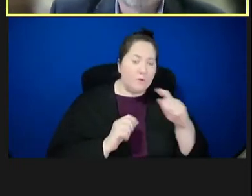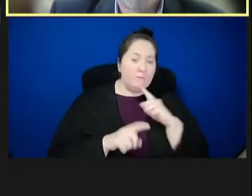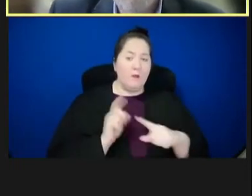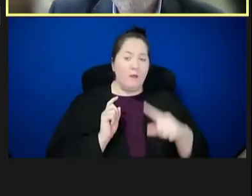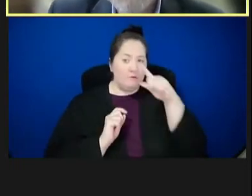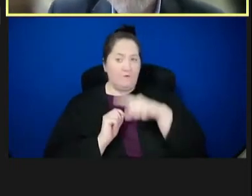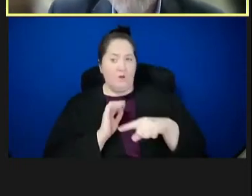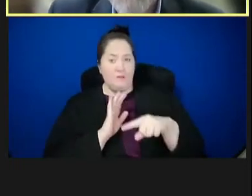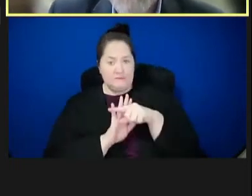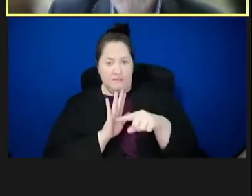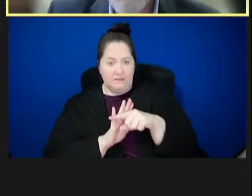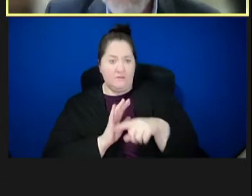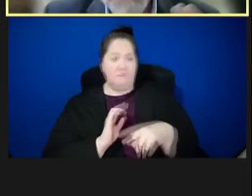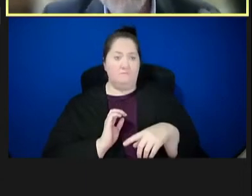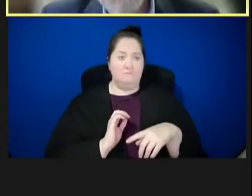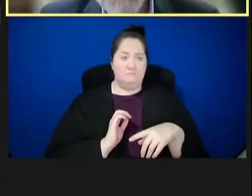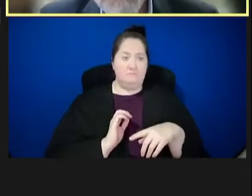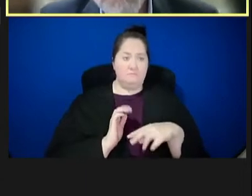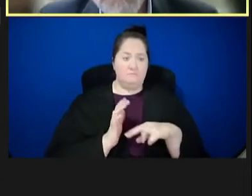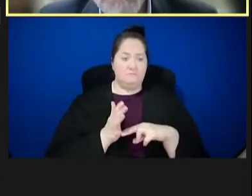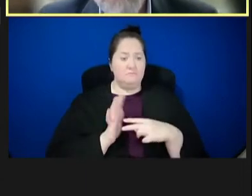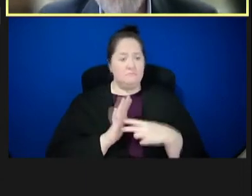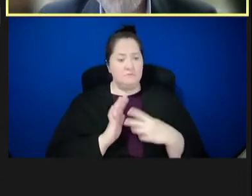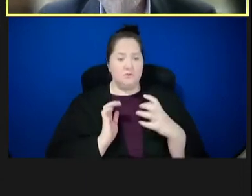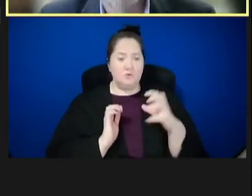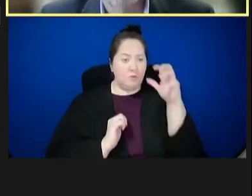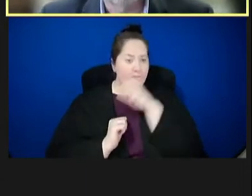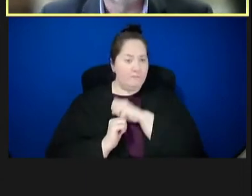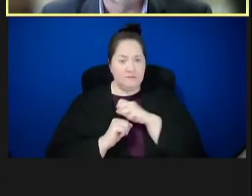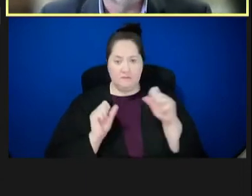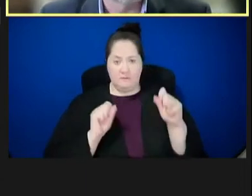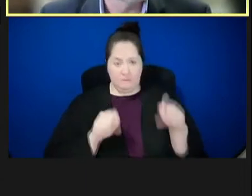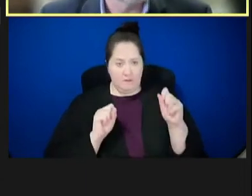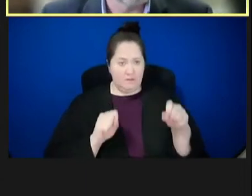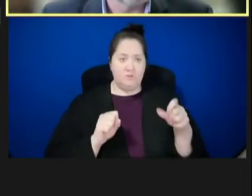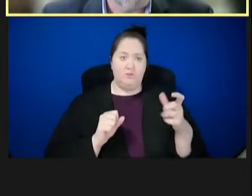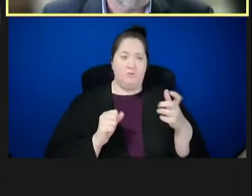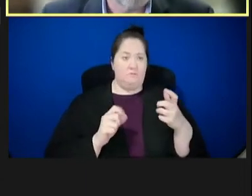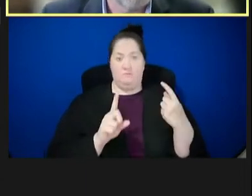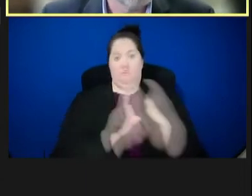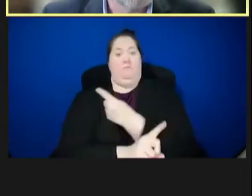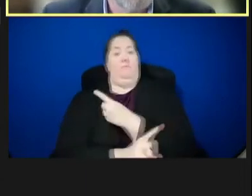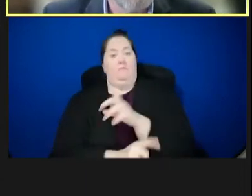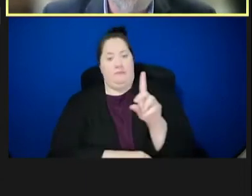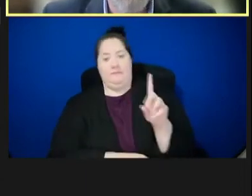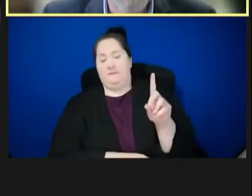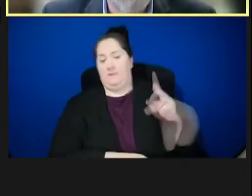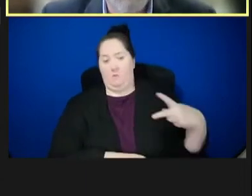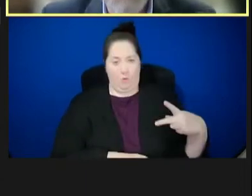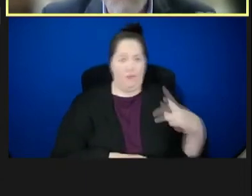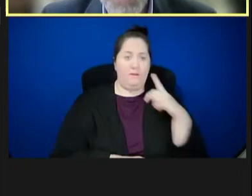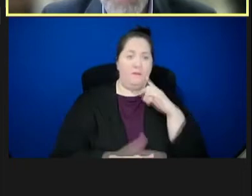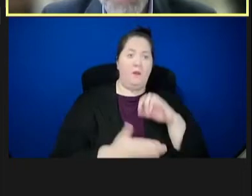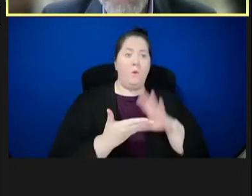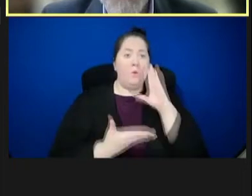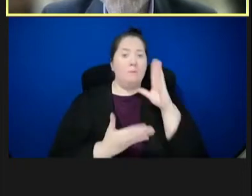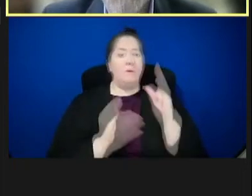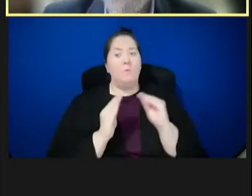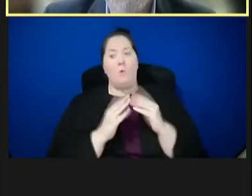means that you missed a potentially anomalous data point that will be more troublesome than